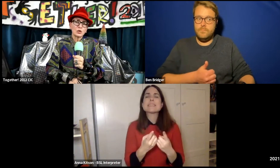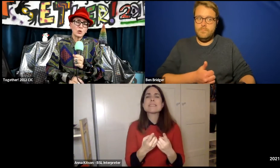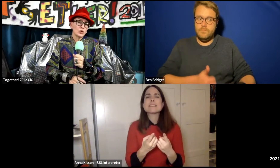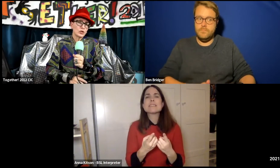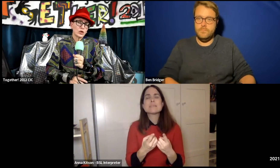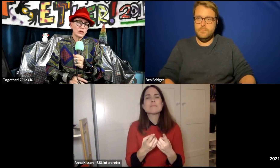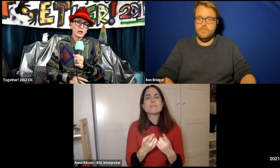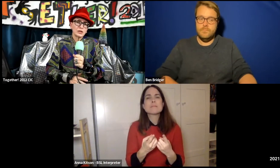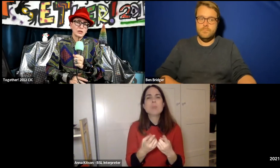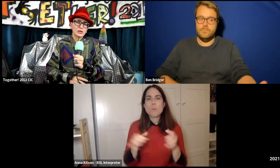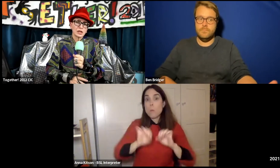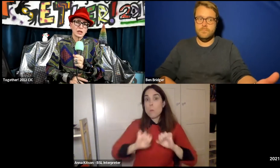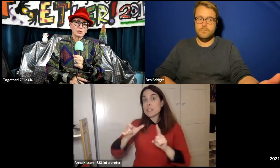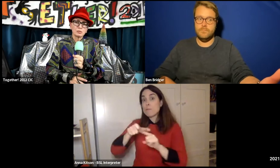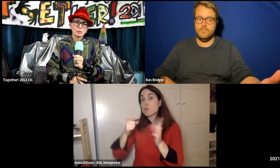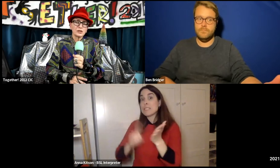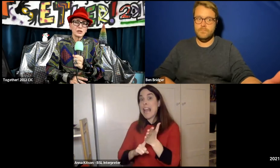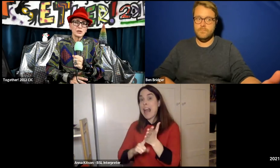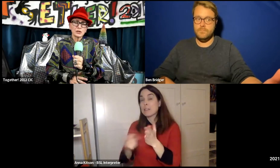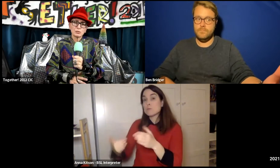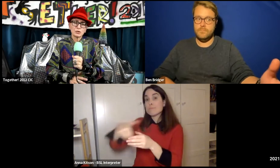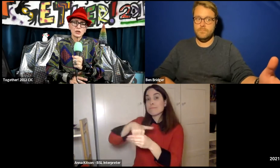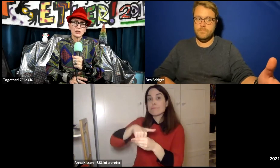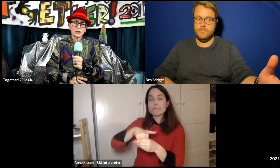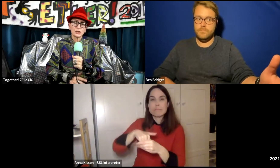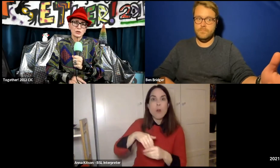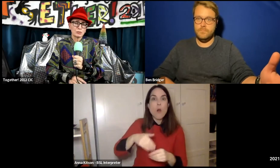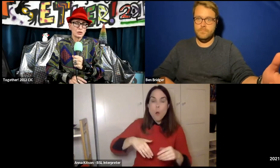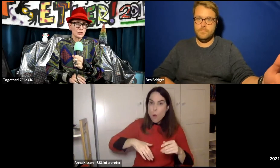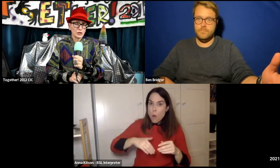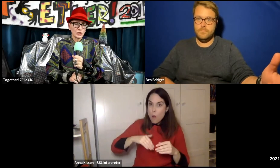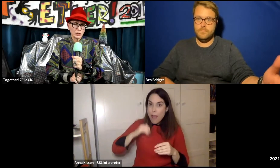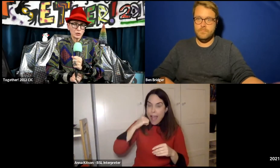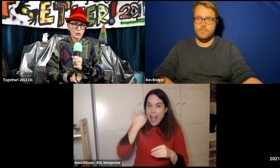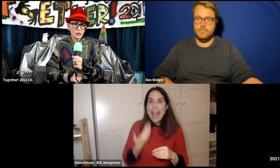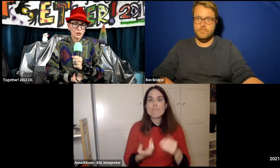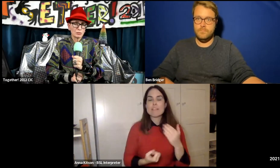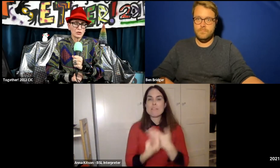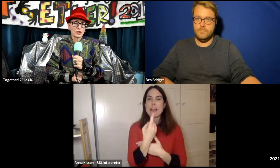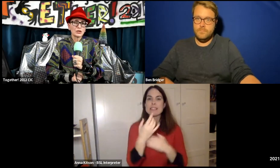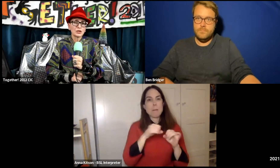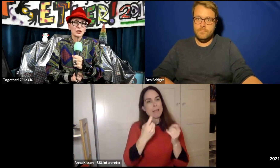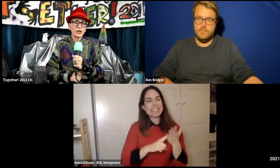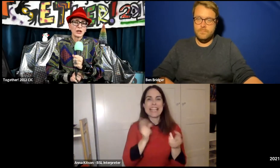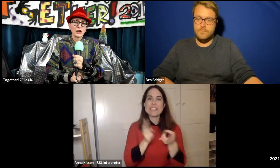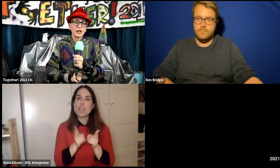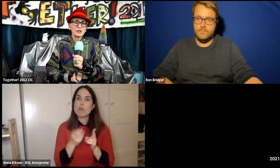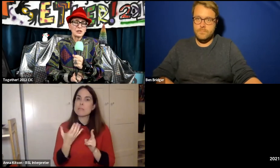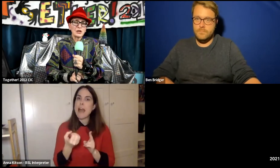All of our events have BSL interpretation, British Sign Language interpretation and live